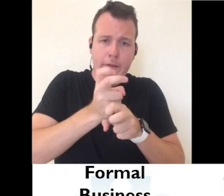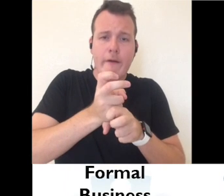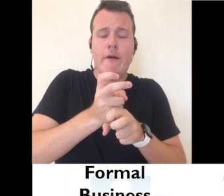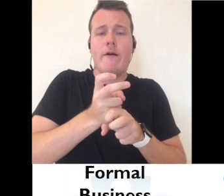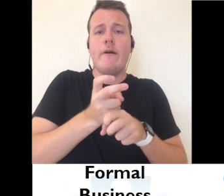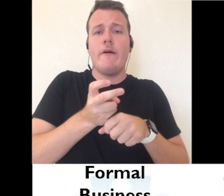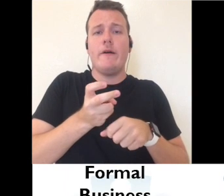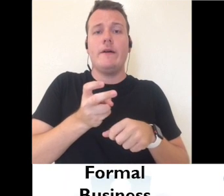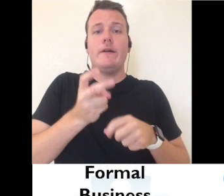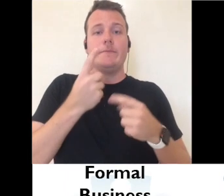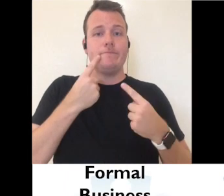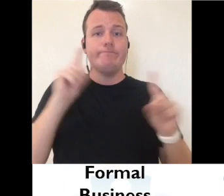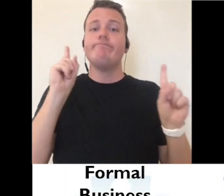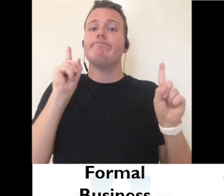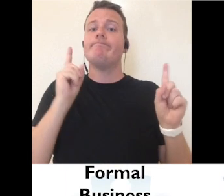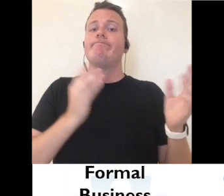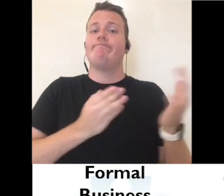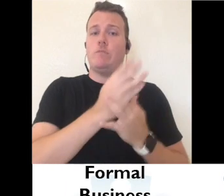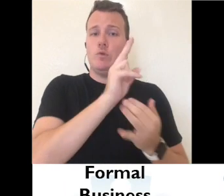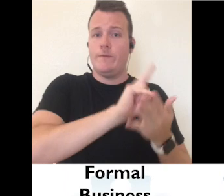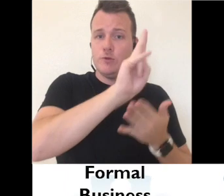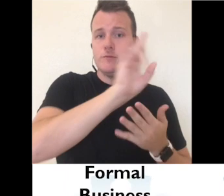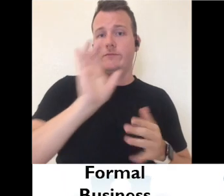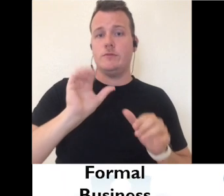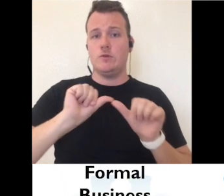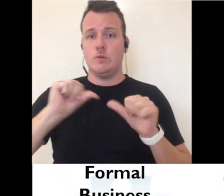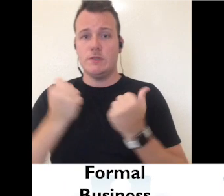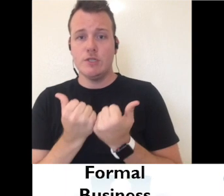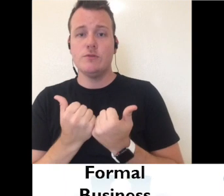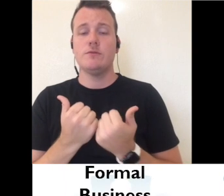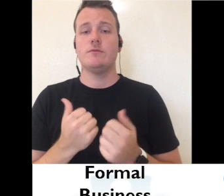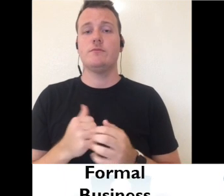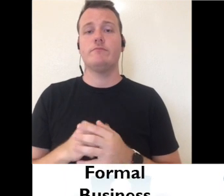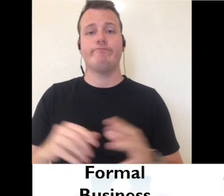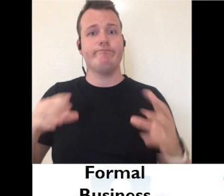and through acceptance of situation. You've got- You guys are all